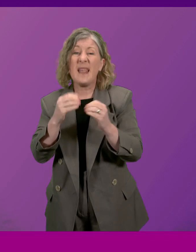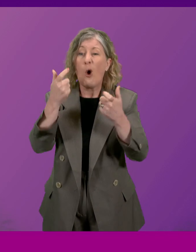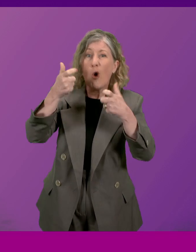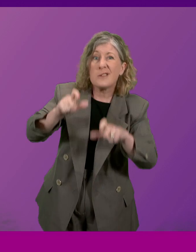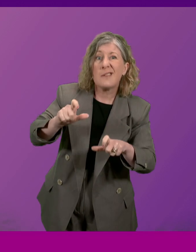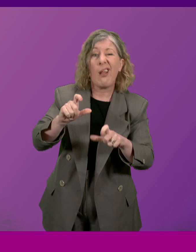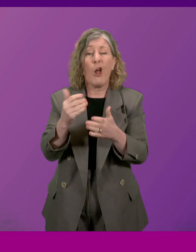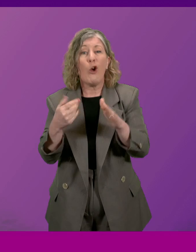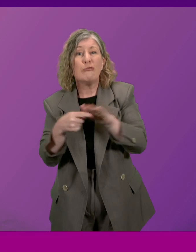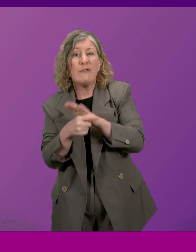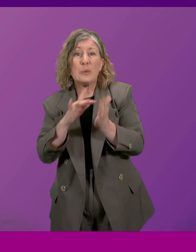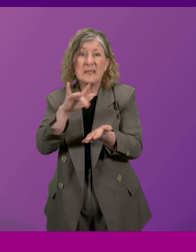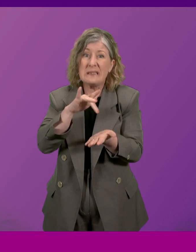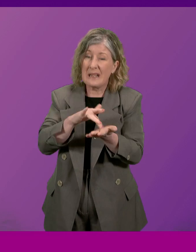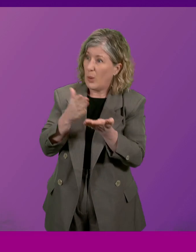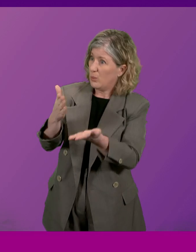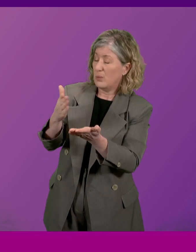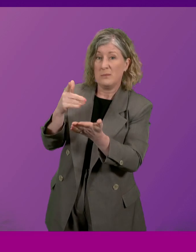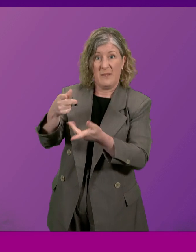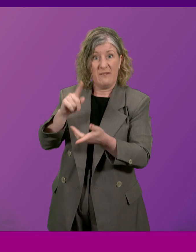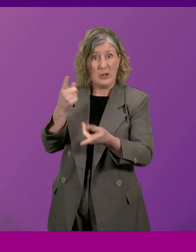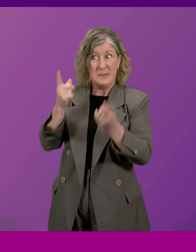still proud of his Scottish National Party Government’s record on housing?